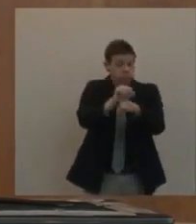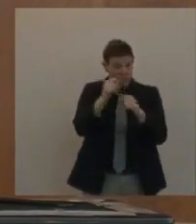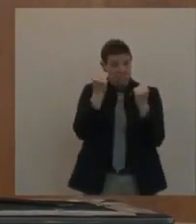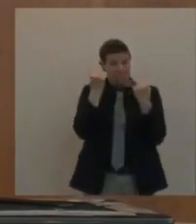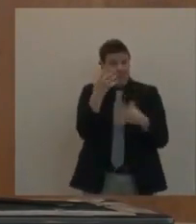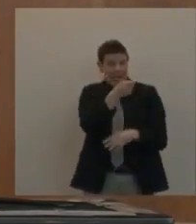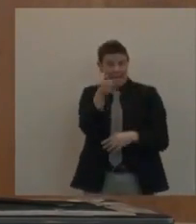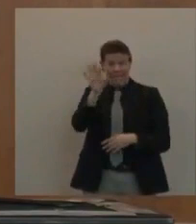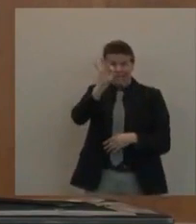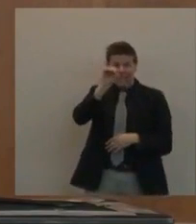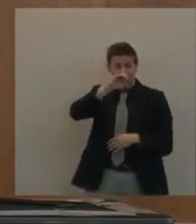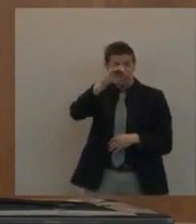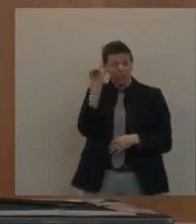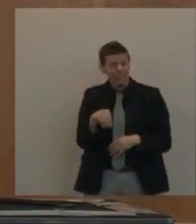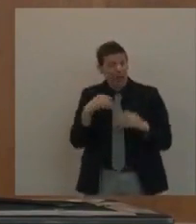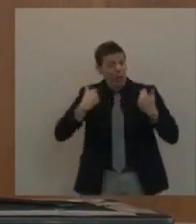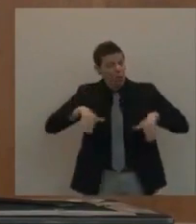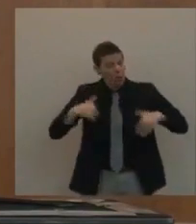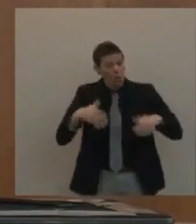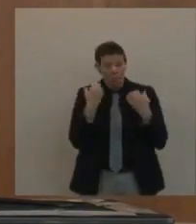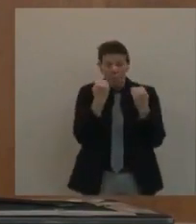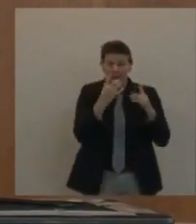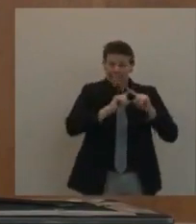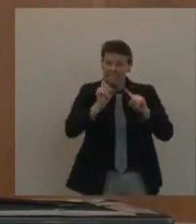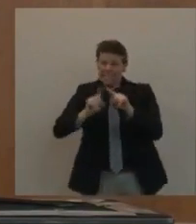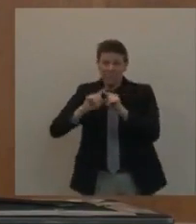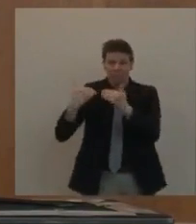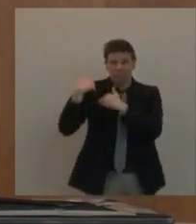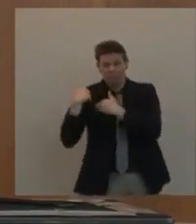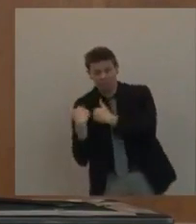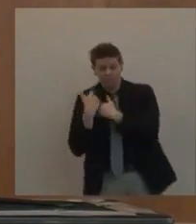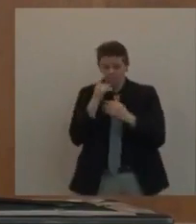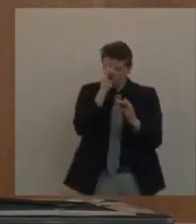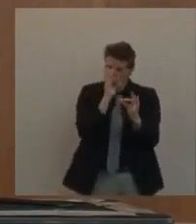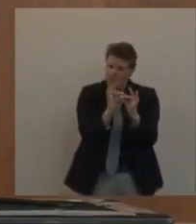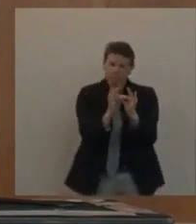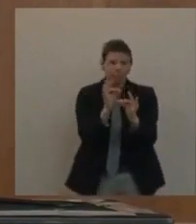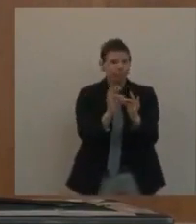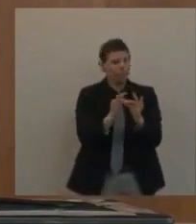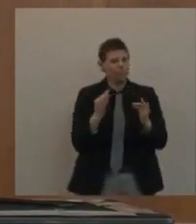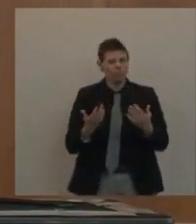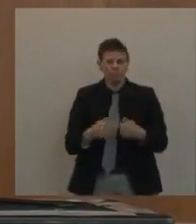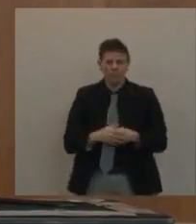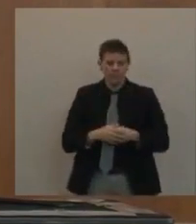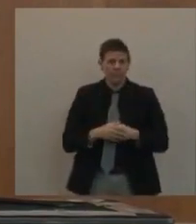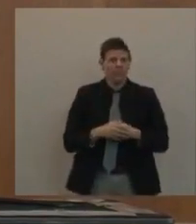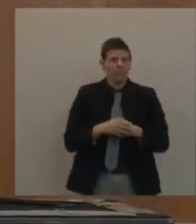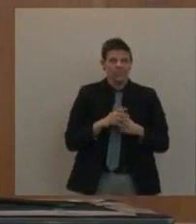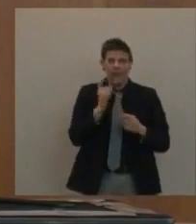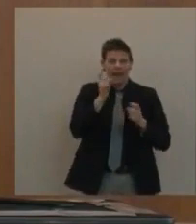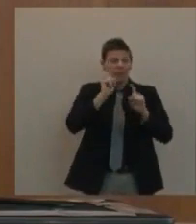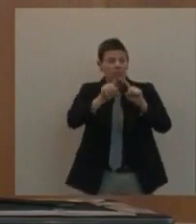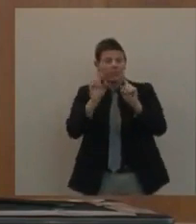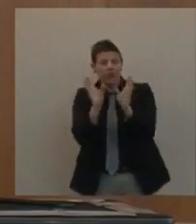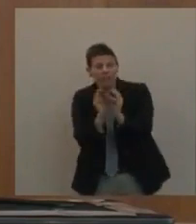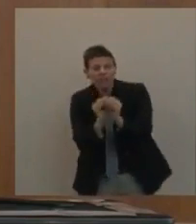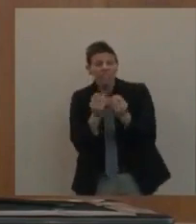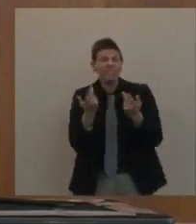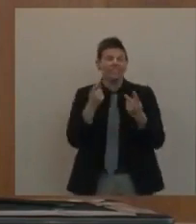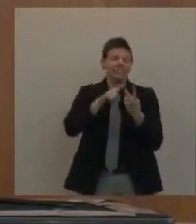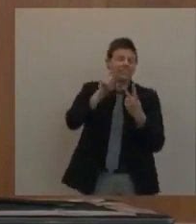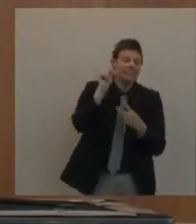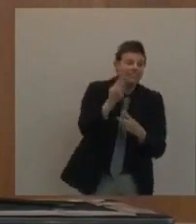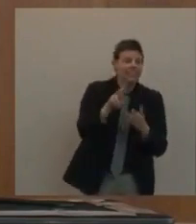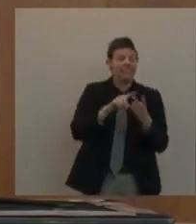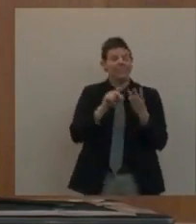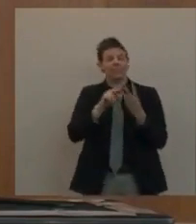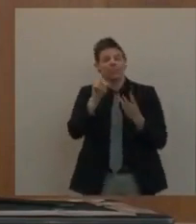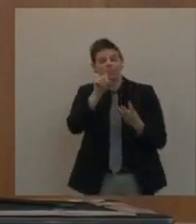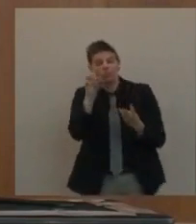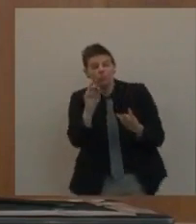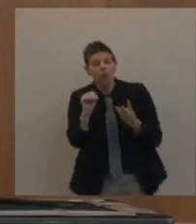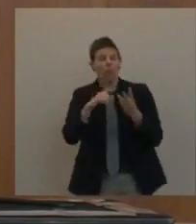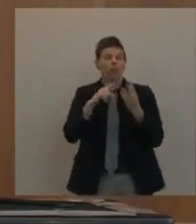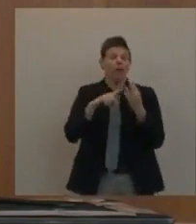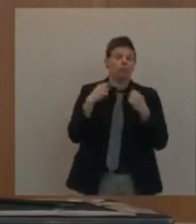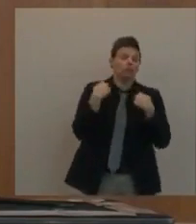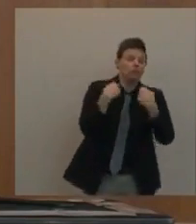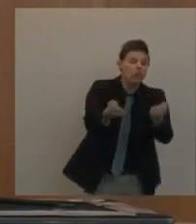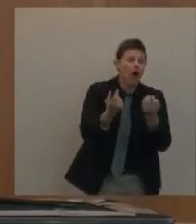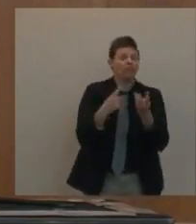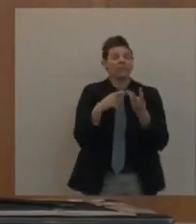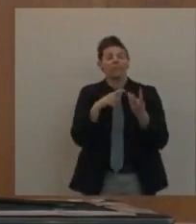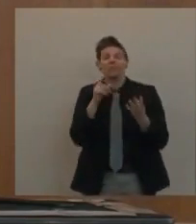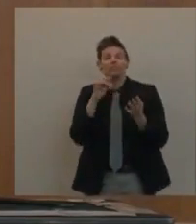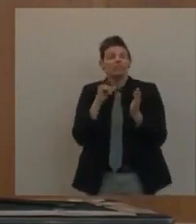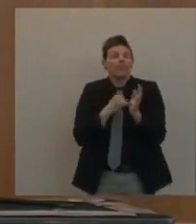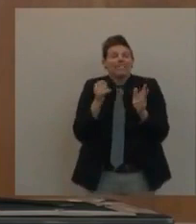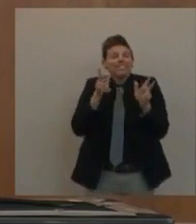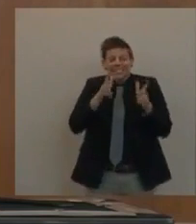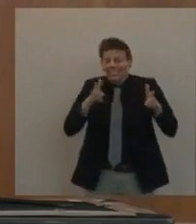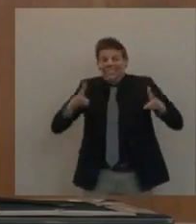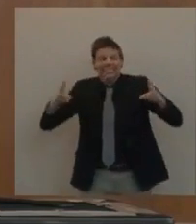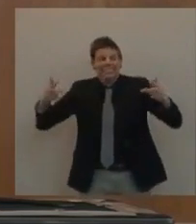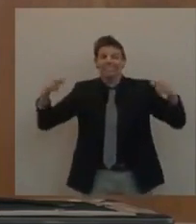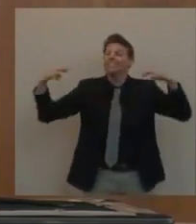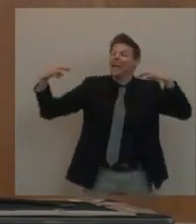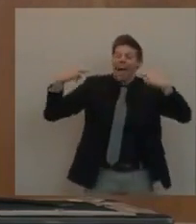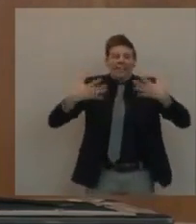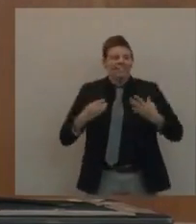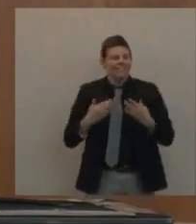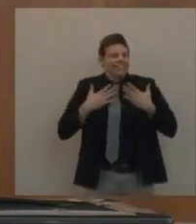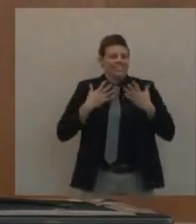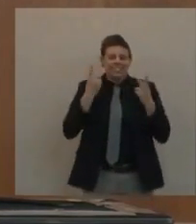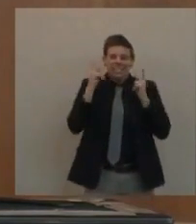BECAUSE WELL MORE THAN 90%, THE VAST MAJORITY, HAVE BEEN DOING ANY NUMBER OF FAITH-BASED SERVICES ON THE TELEPHONE, VIA ZOOM, ON T INTERNET WHERE PEOPLE ARE DRIVING THEIR CARS